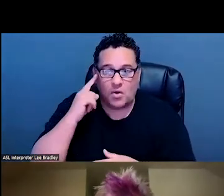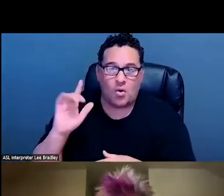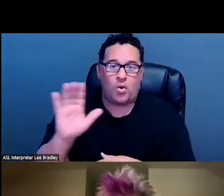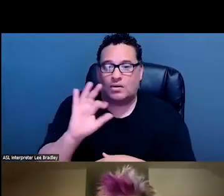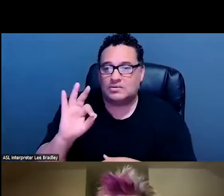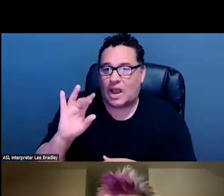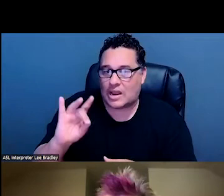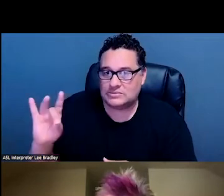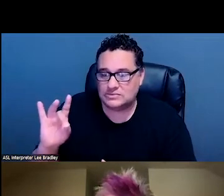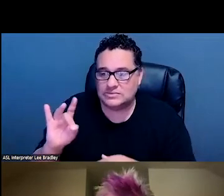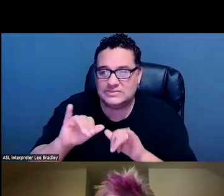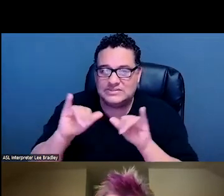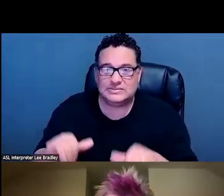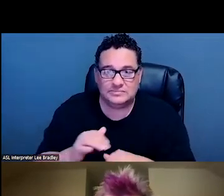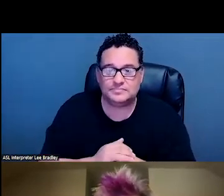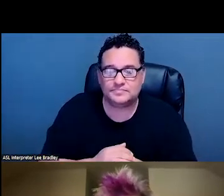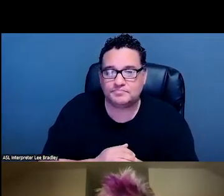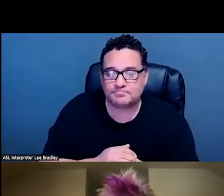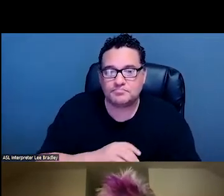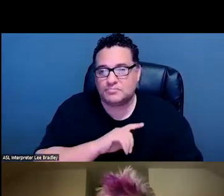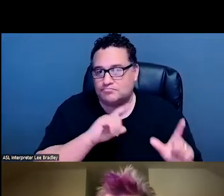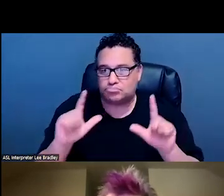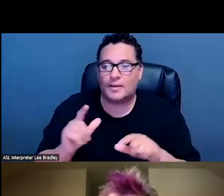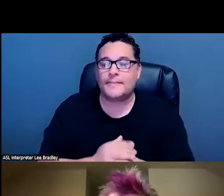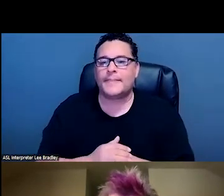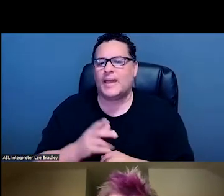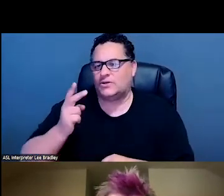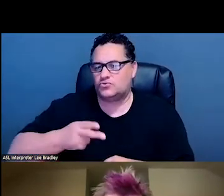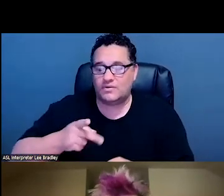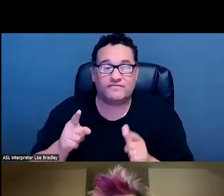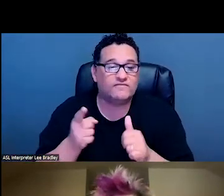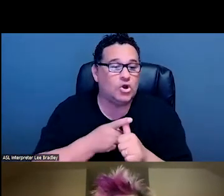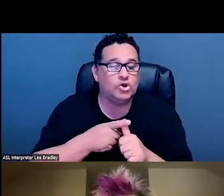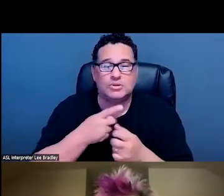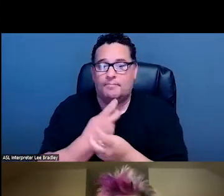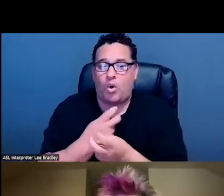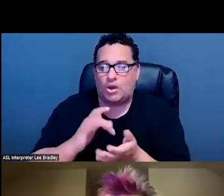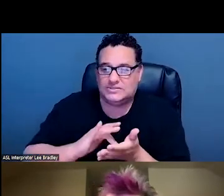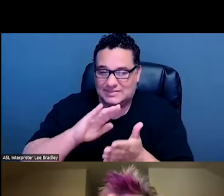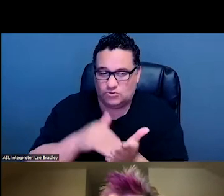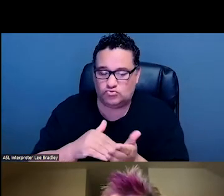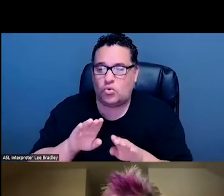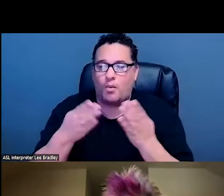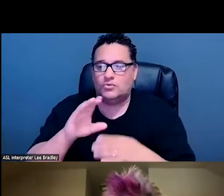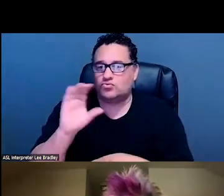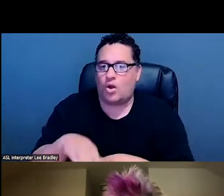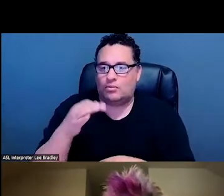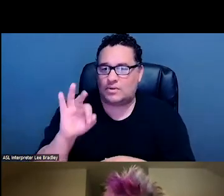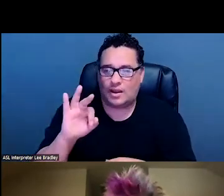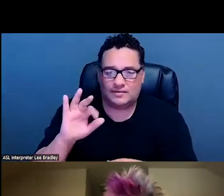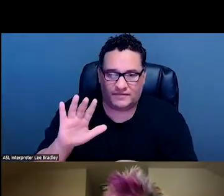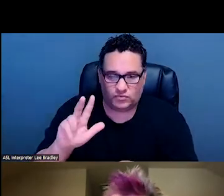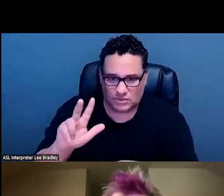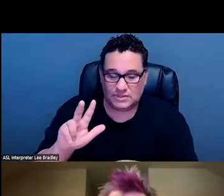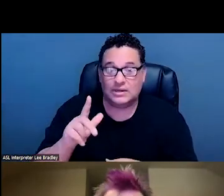NEXT SLIDE. A LITTLE HISTORY. THE FIRST POISON CENTER OPENED IN CHICAGO IN 19533. NEXT YEAR, 54,